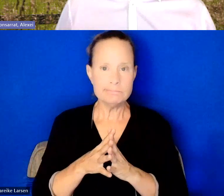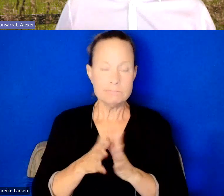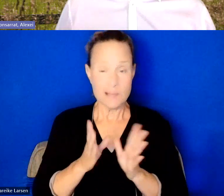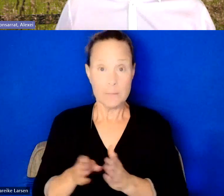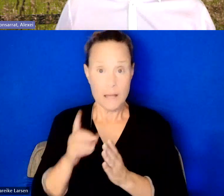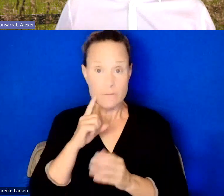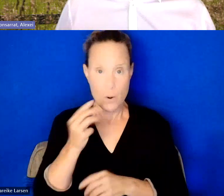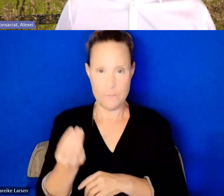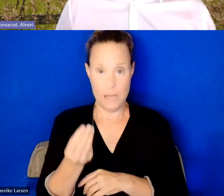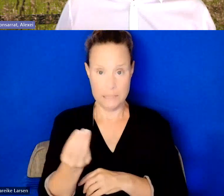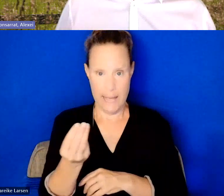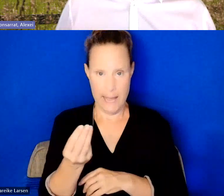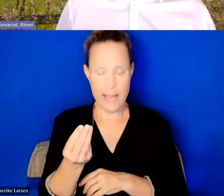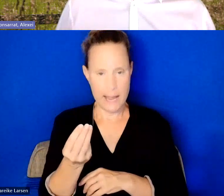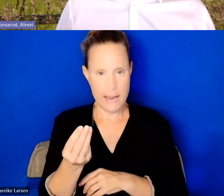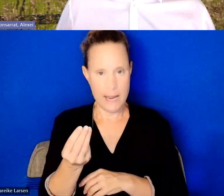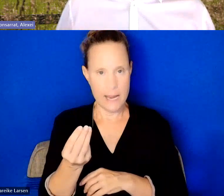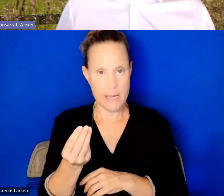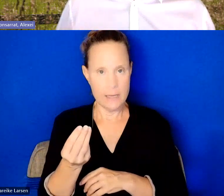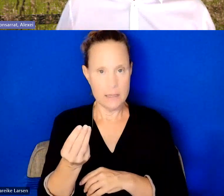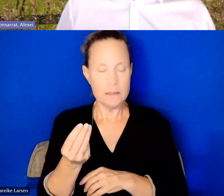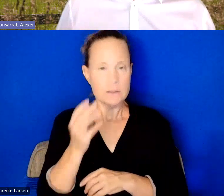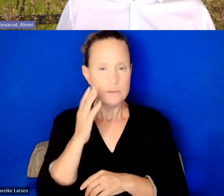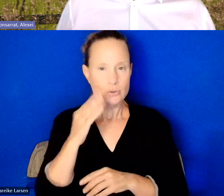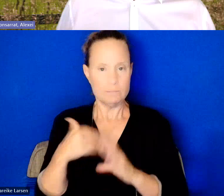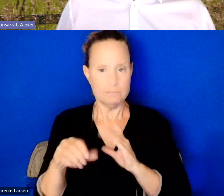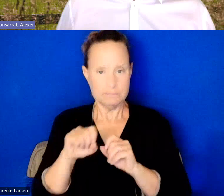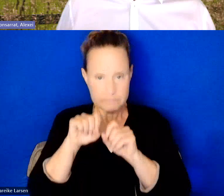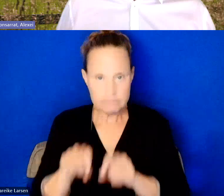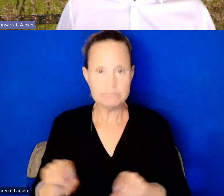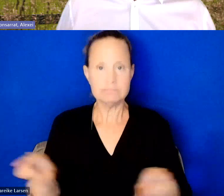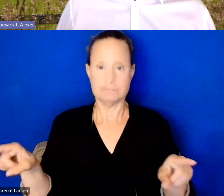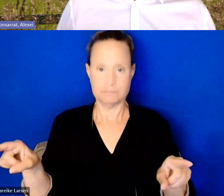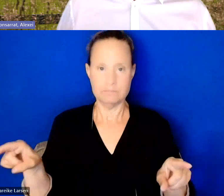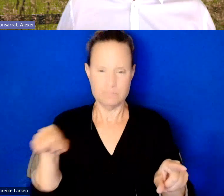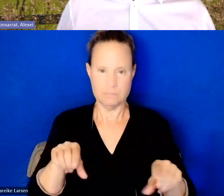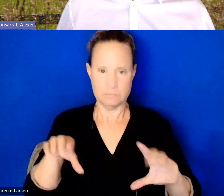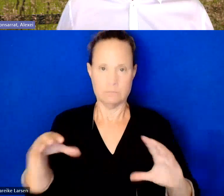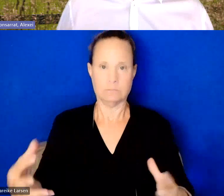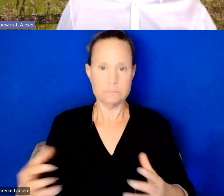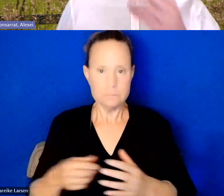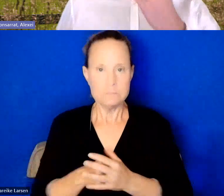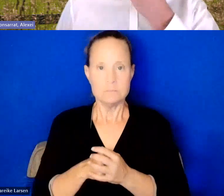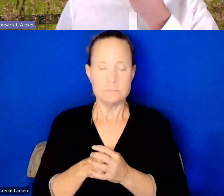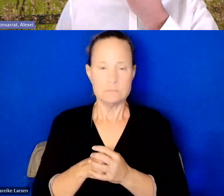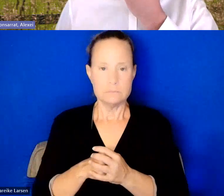The plan is for Monday and I will send out a note to the blast group. You know, sort of per usual.